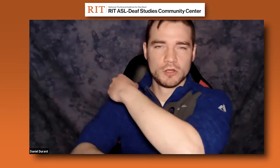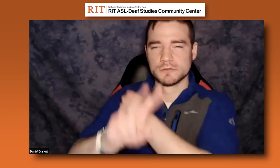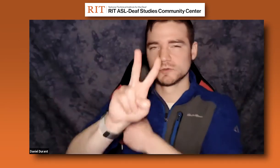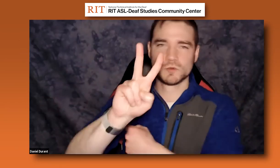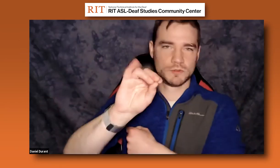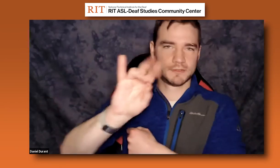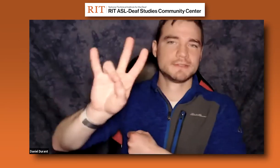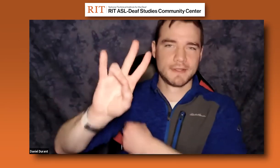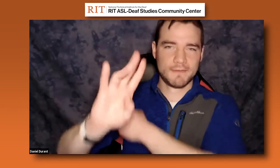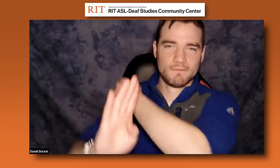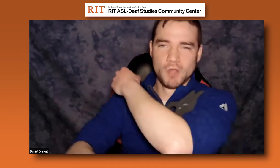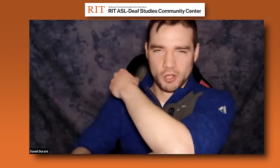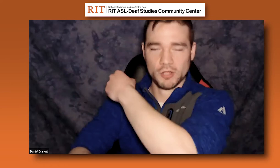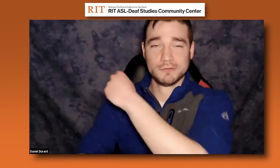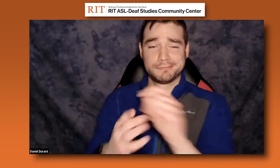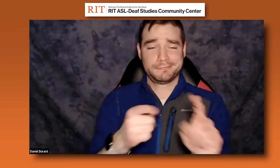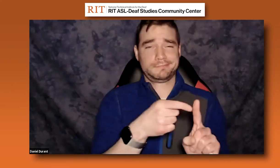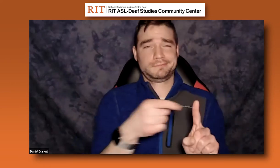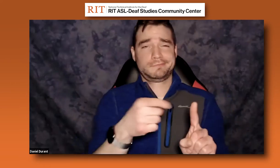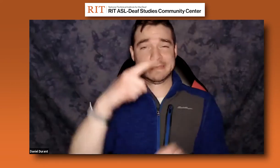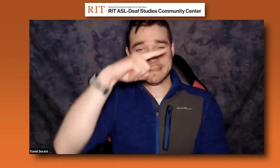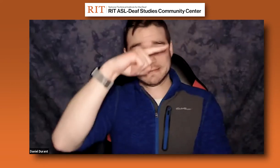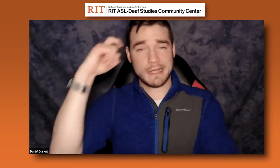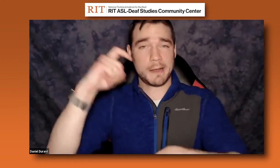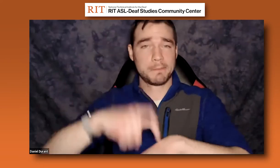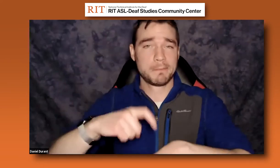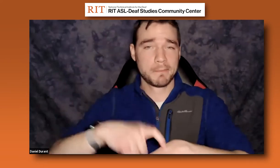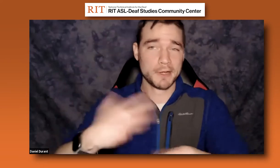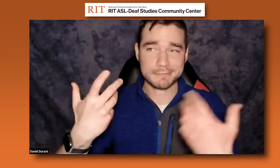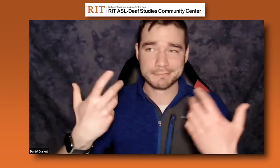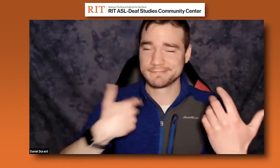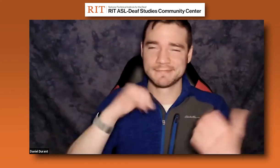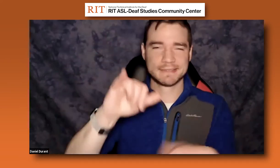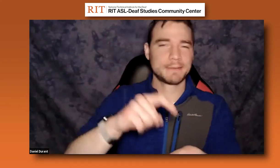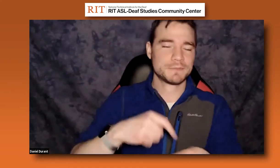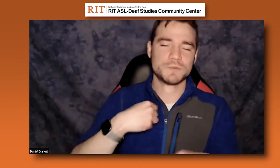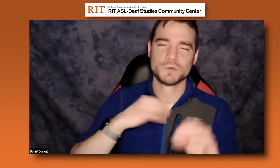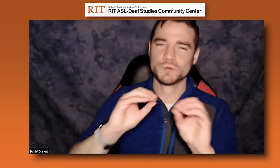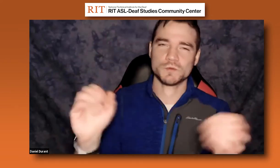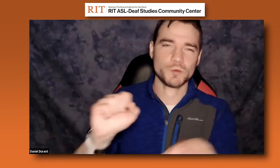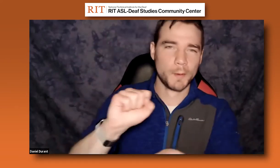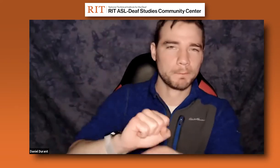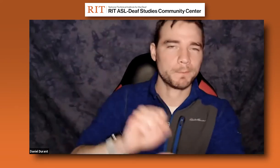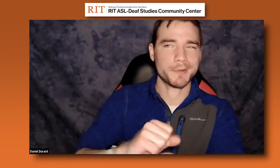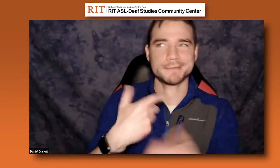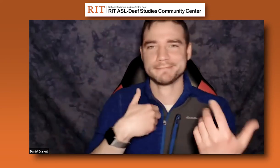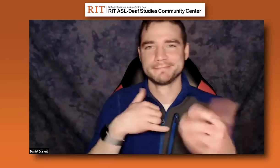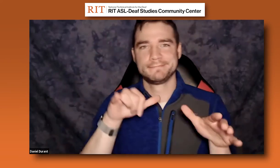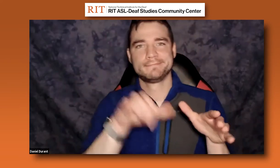And right before that, in 2007, over the summer, I wasn't working.